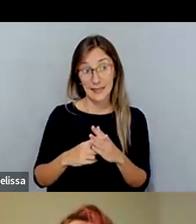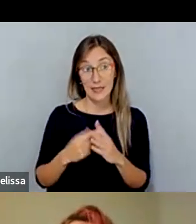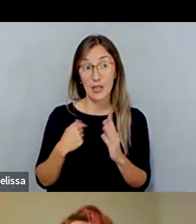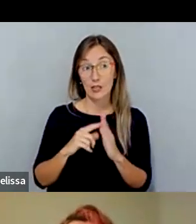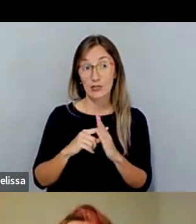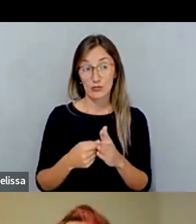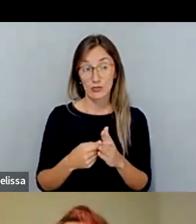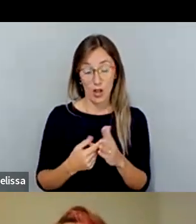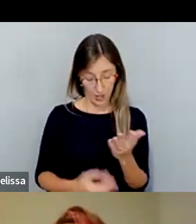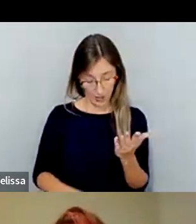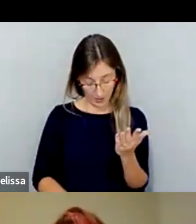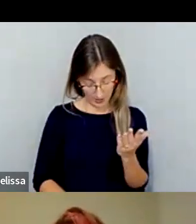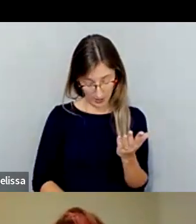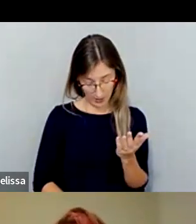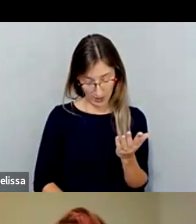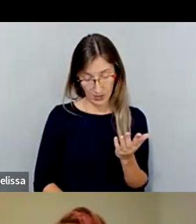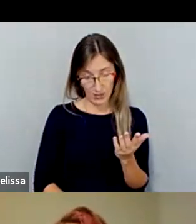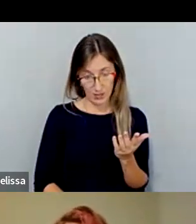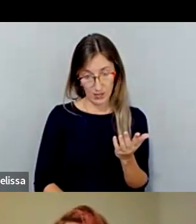One of the things I always talk about -- I used to do a lot of